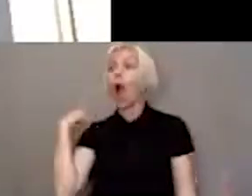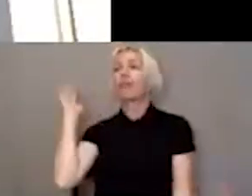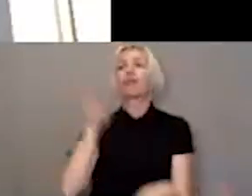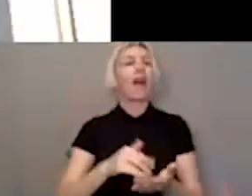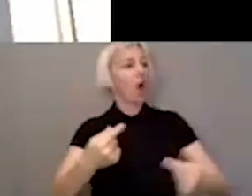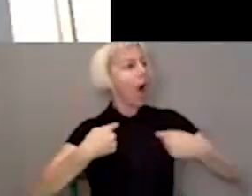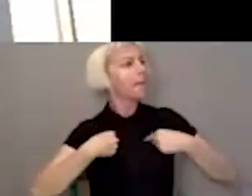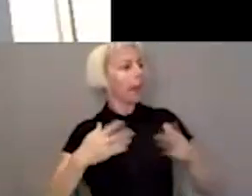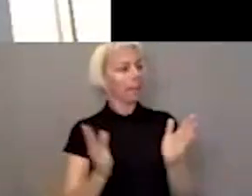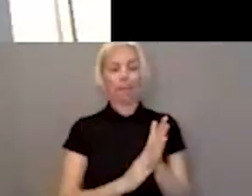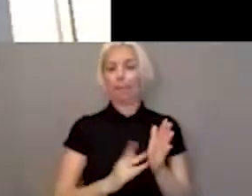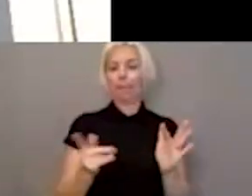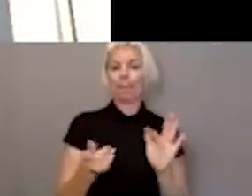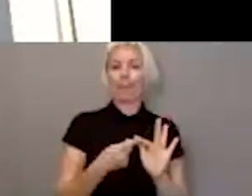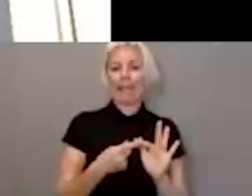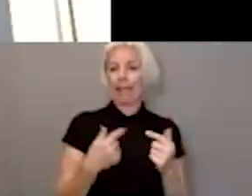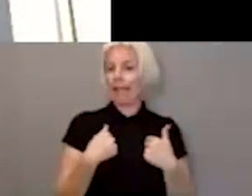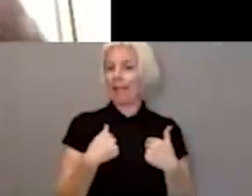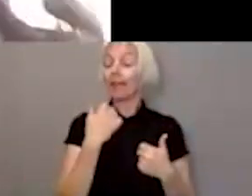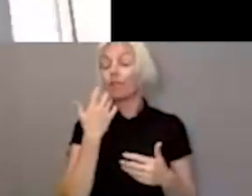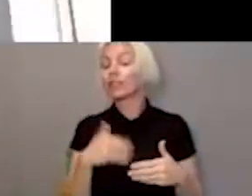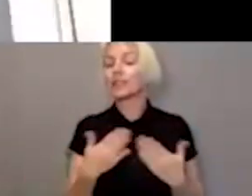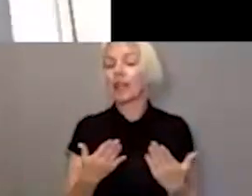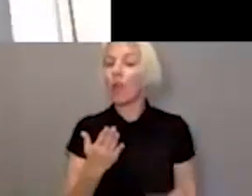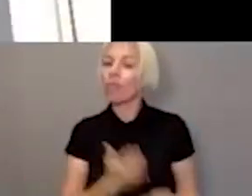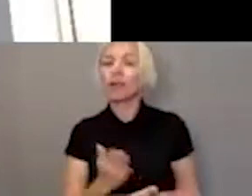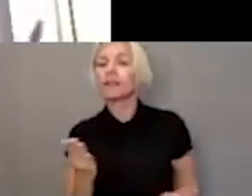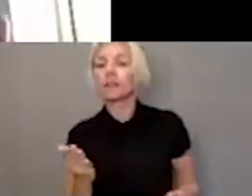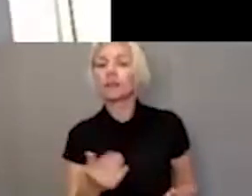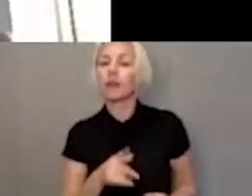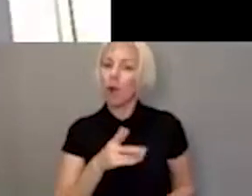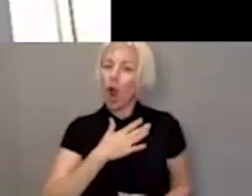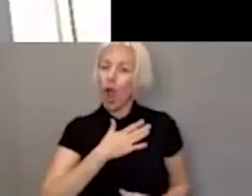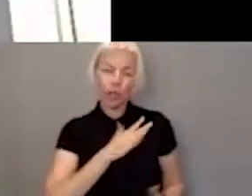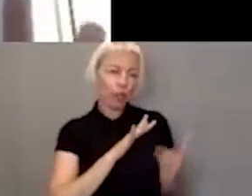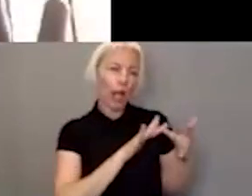do. But I also want to connect with people. Just smiling and be open helps people feel